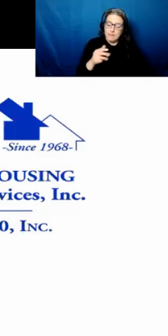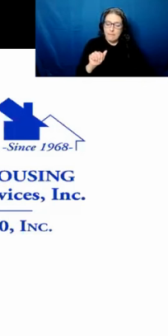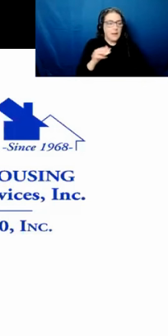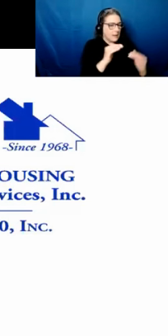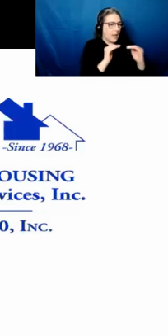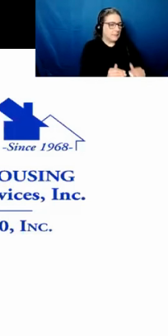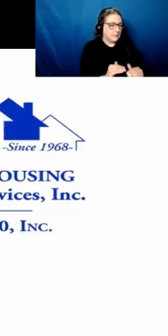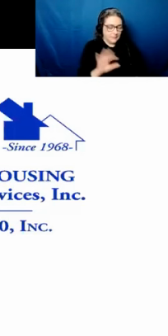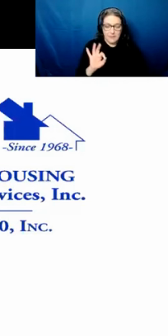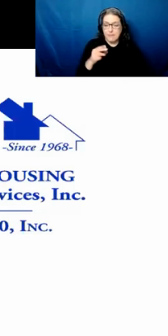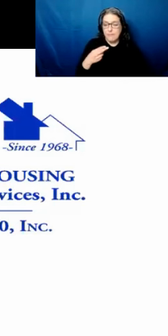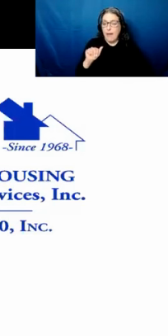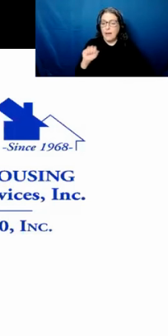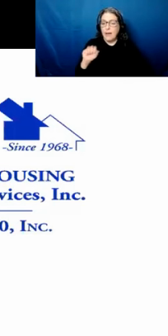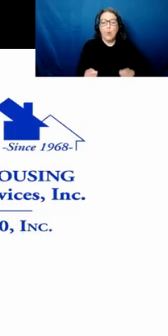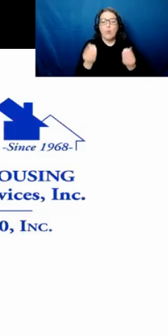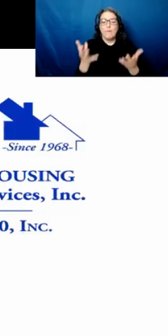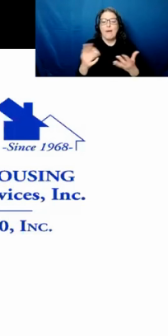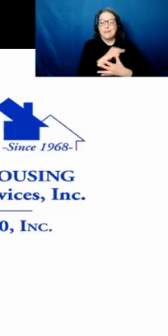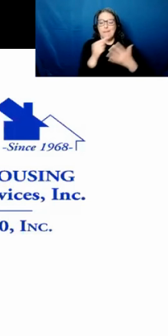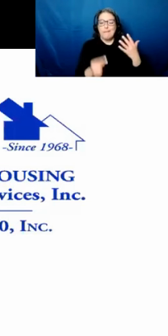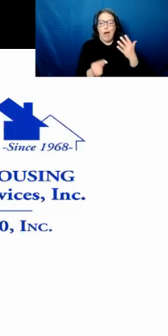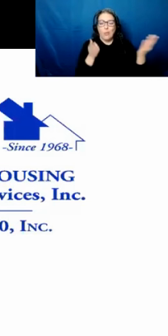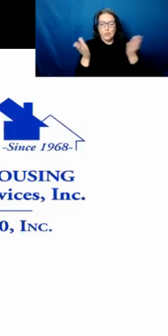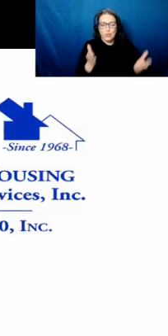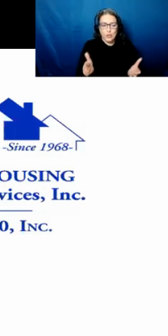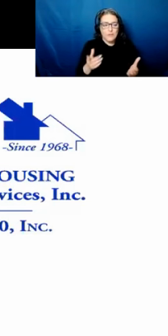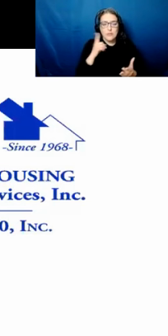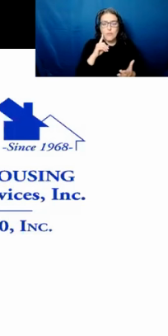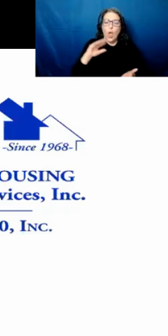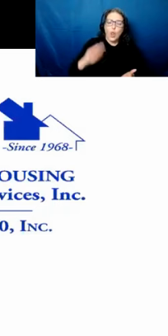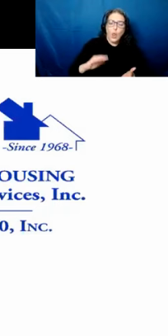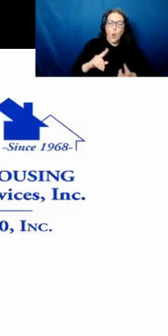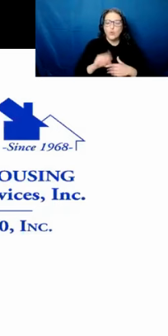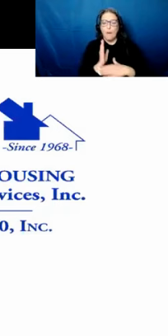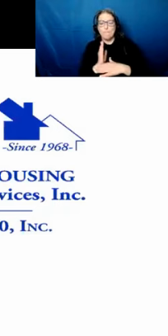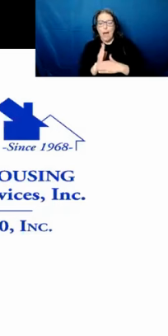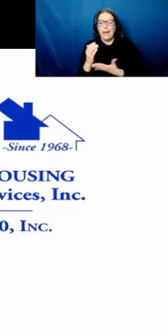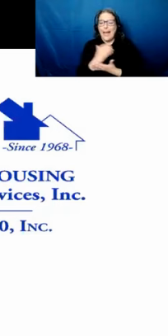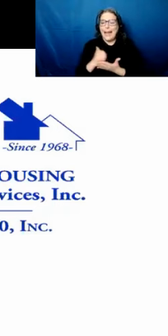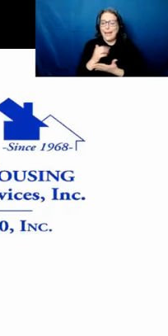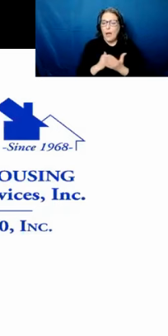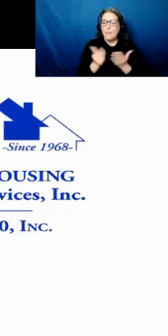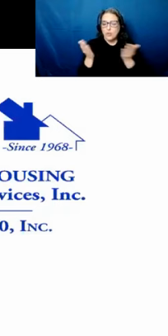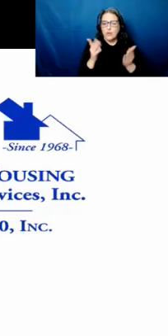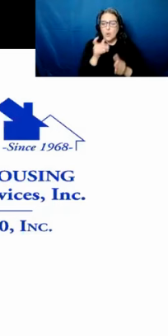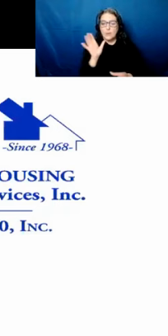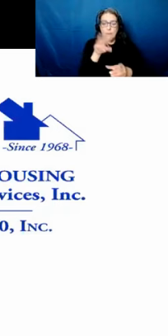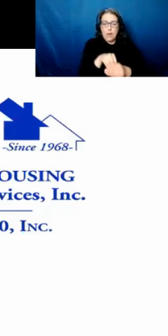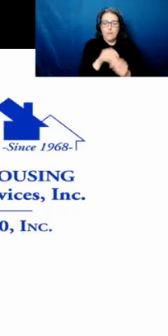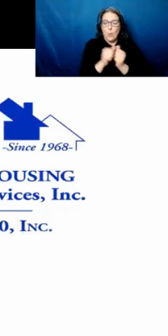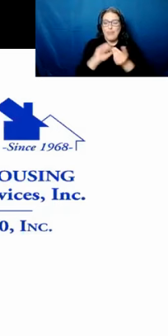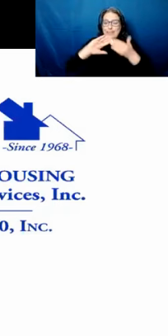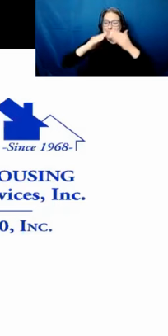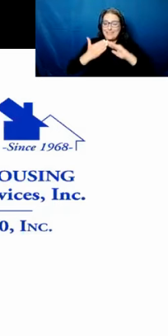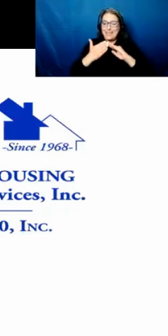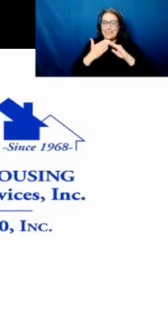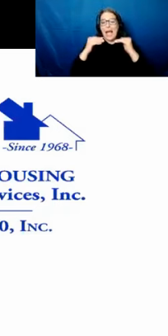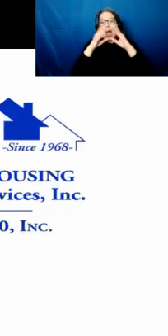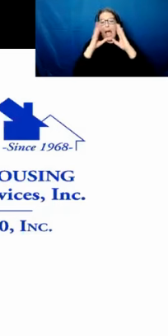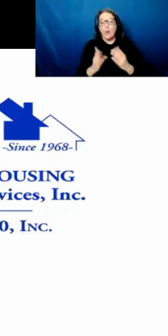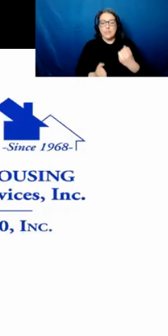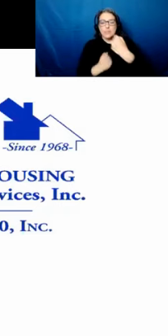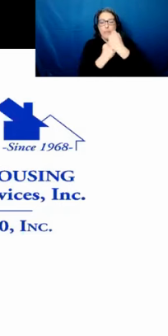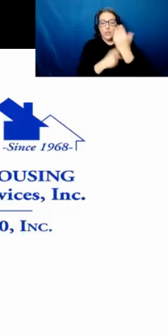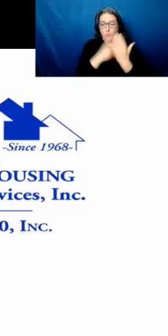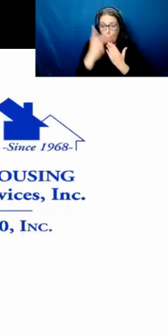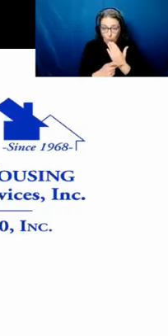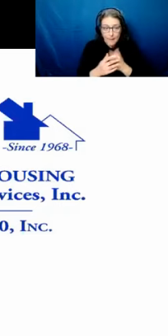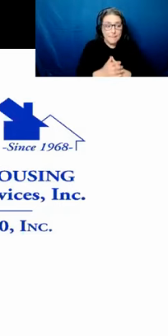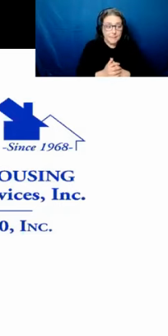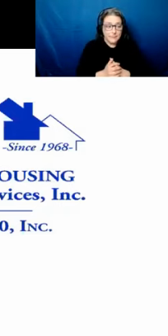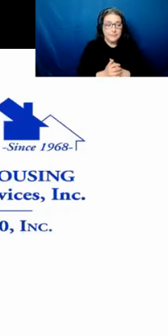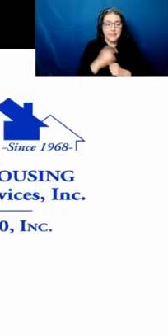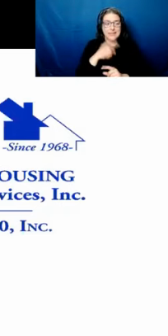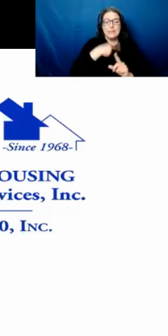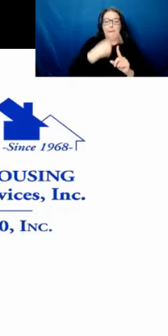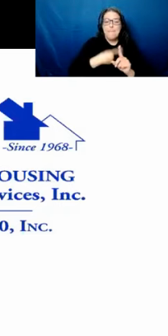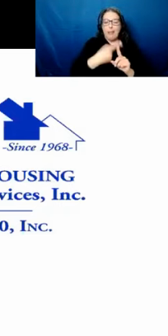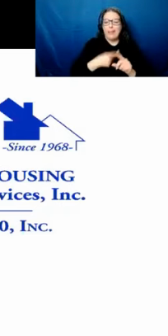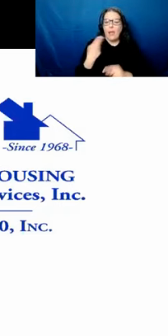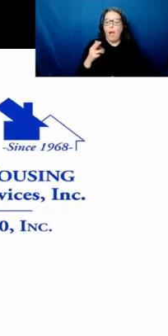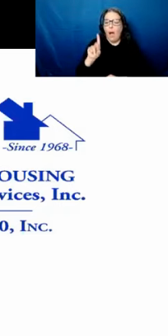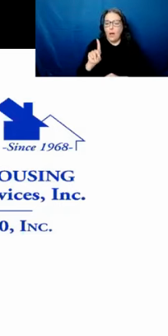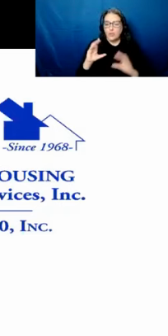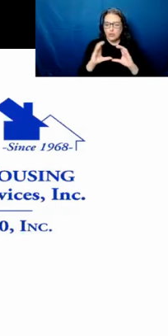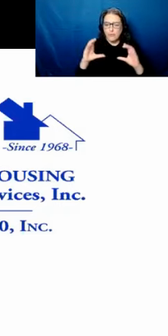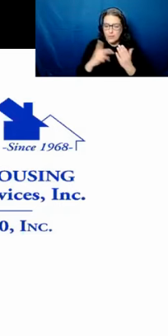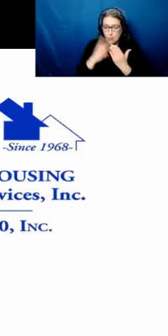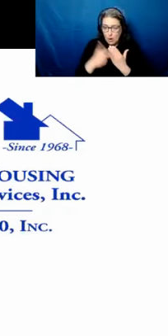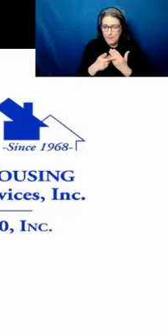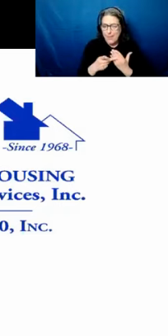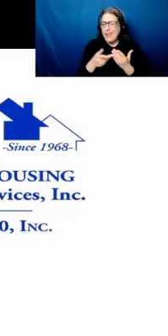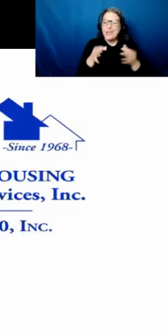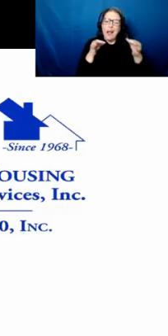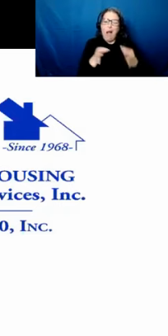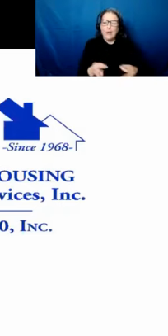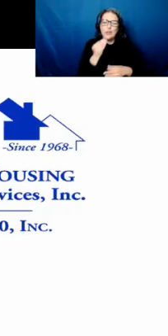If we want to flip to the next slide we can talk about the CDBG funding that is also.